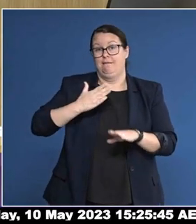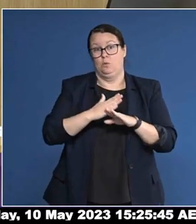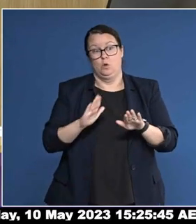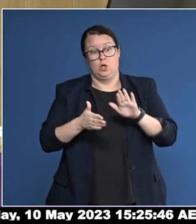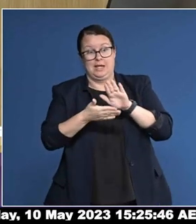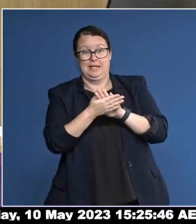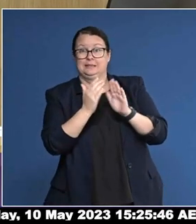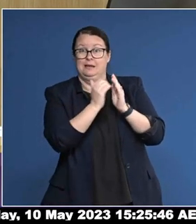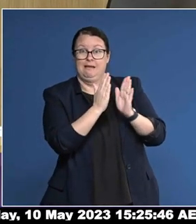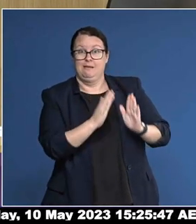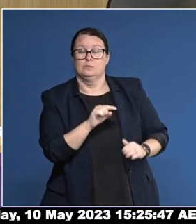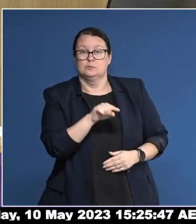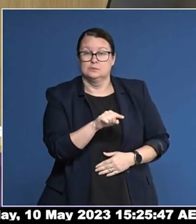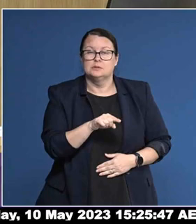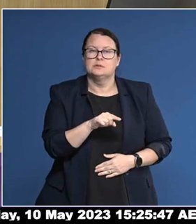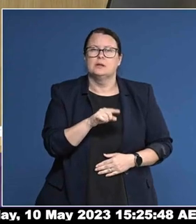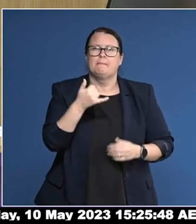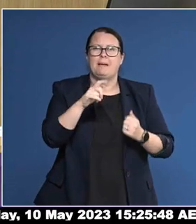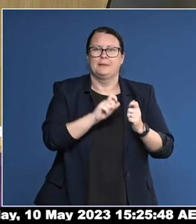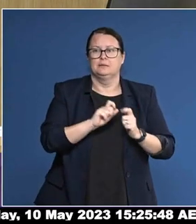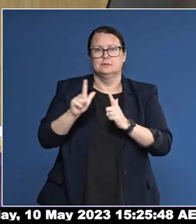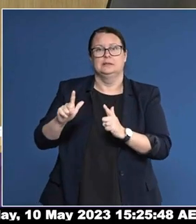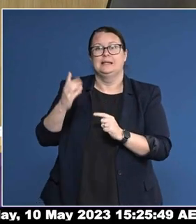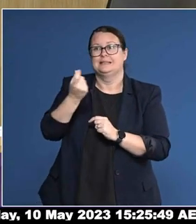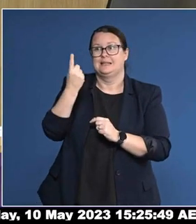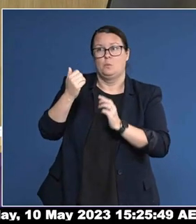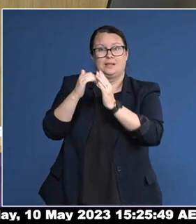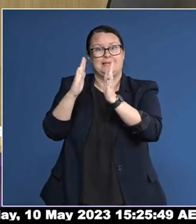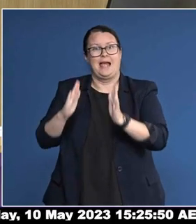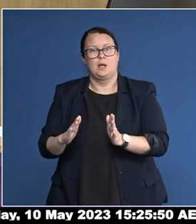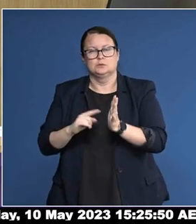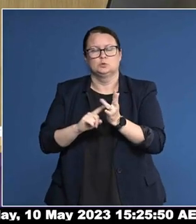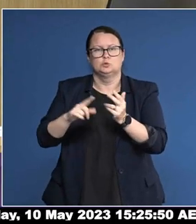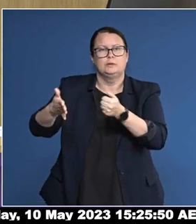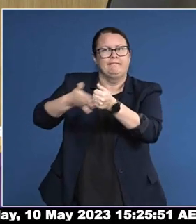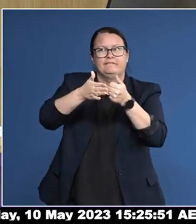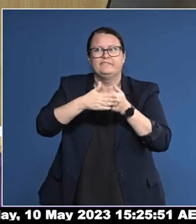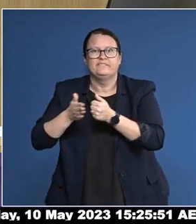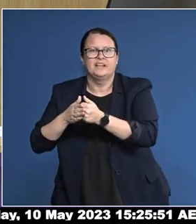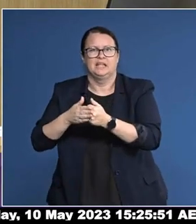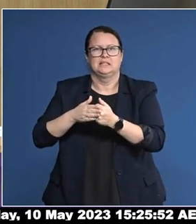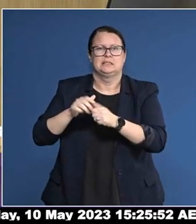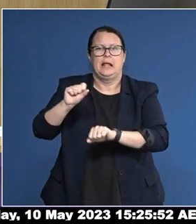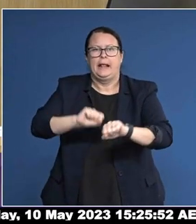required to attend premises to effect repairs, to do cleaning work or broader